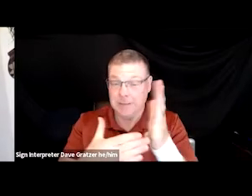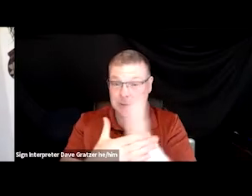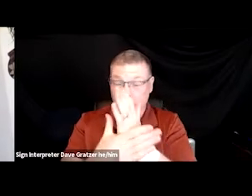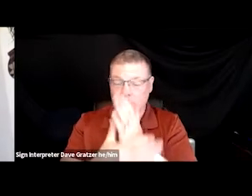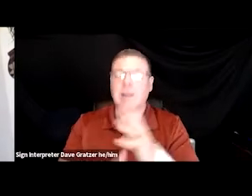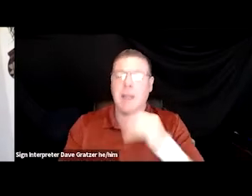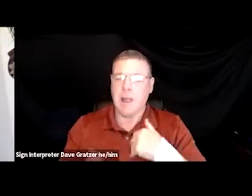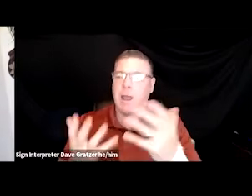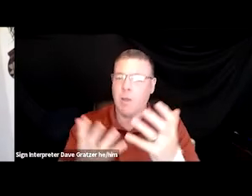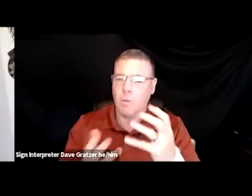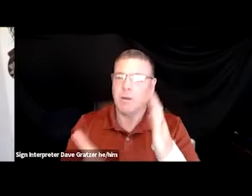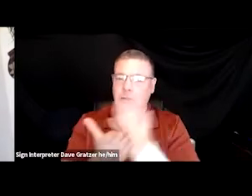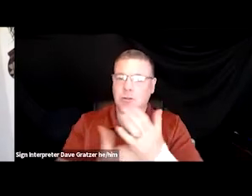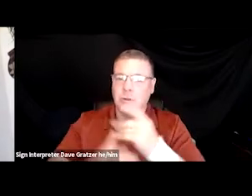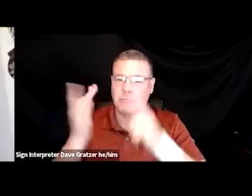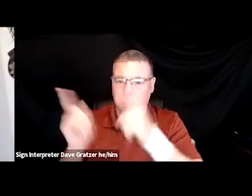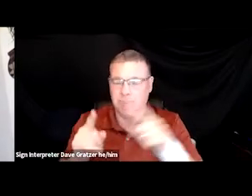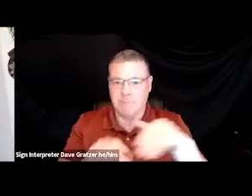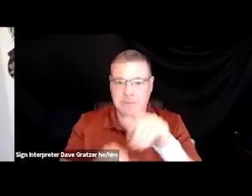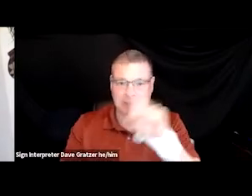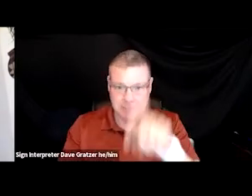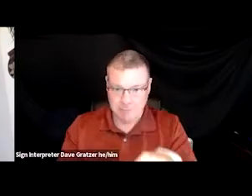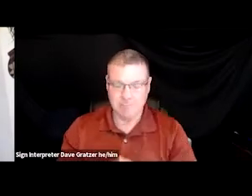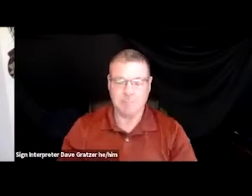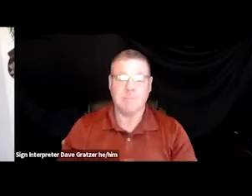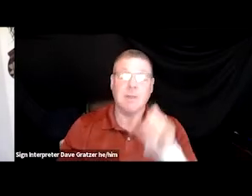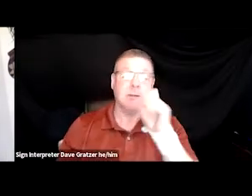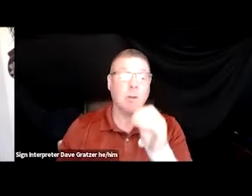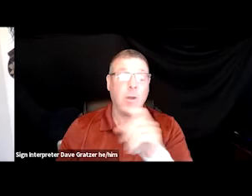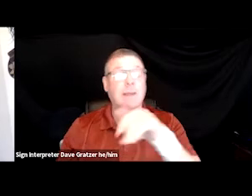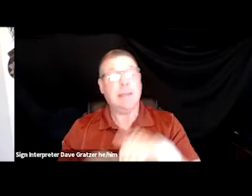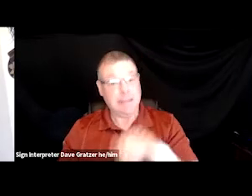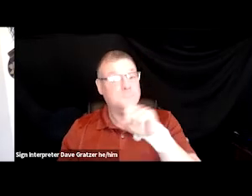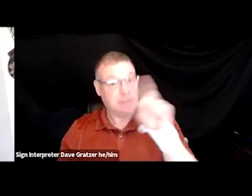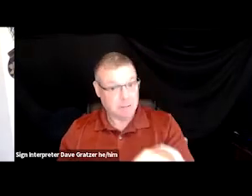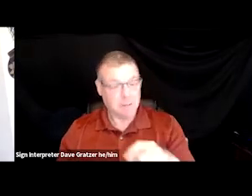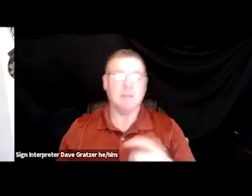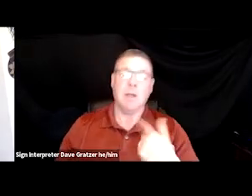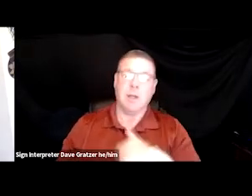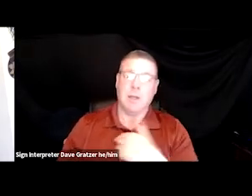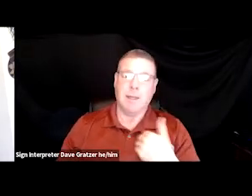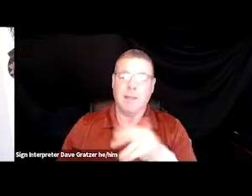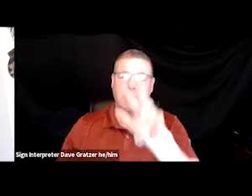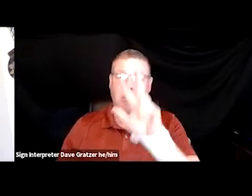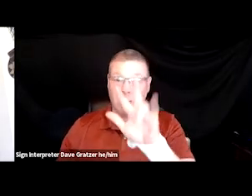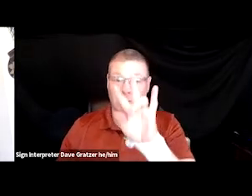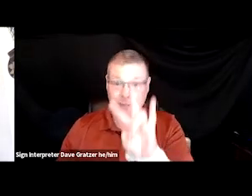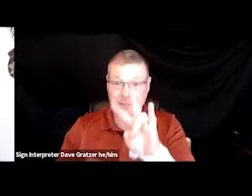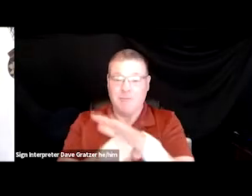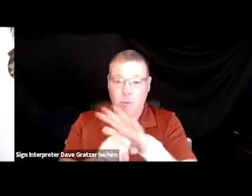and I wanna share what's happening in Texas. So in Texas, there are 37 local mental health authorities